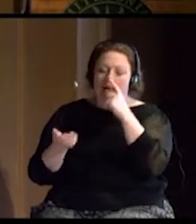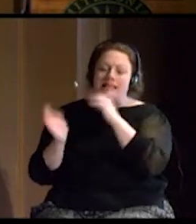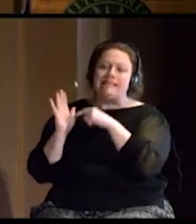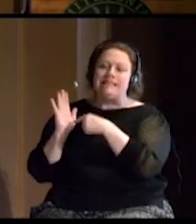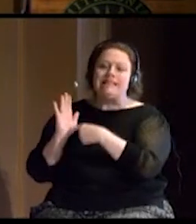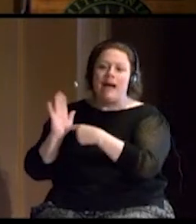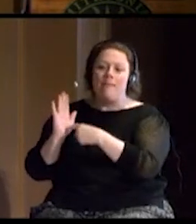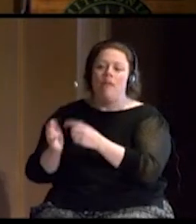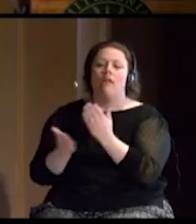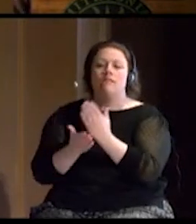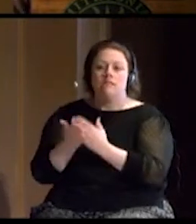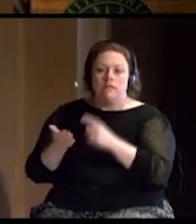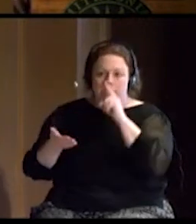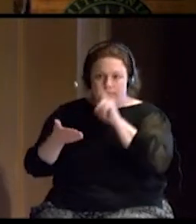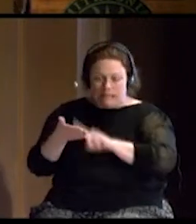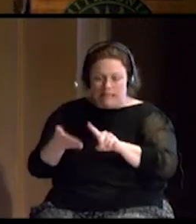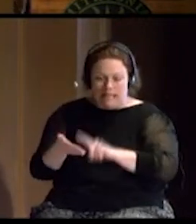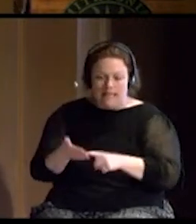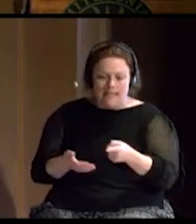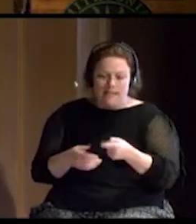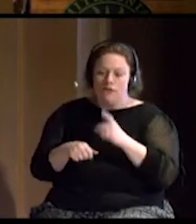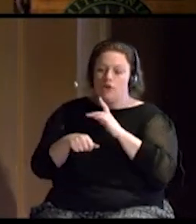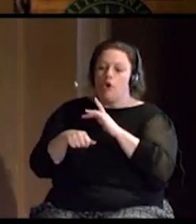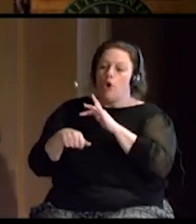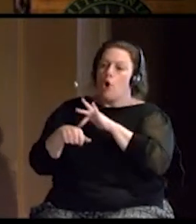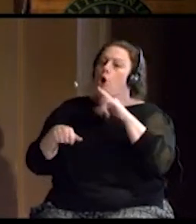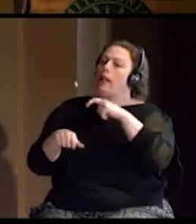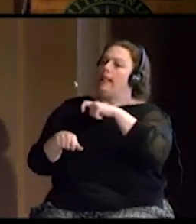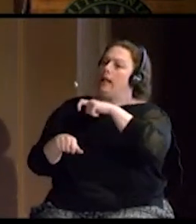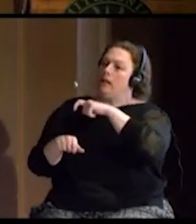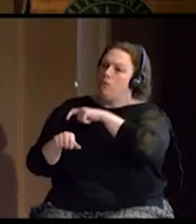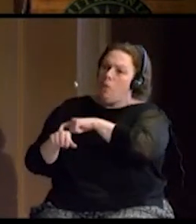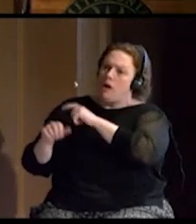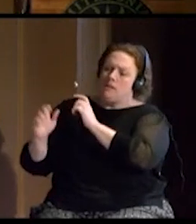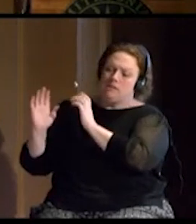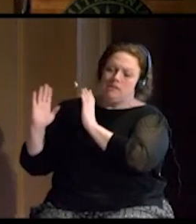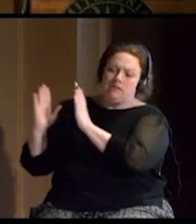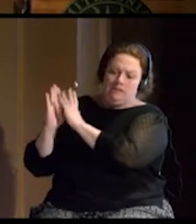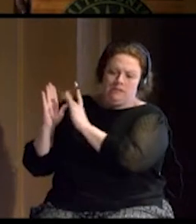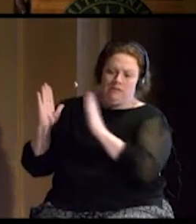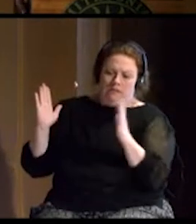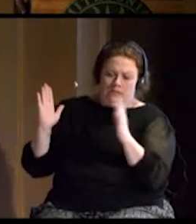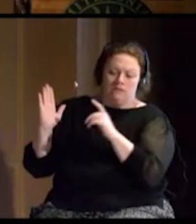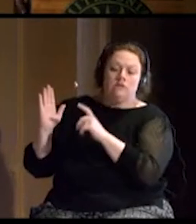The early ones are based on a small multi-locus dataset, but more recently,